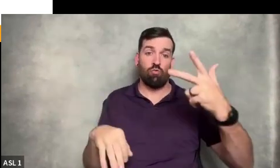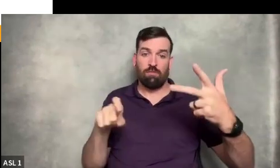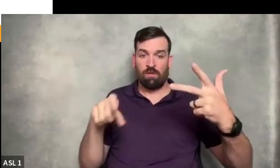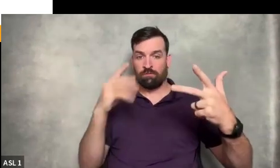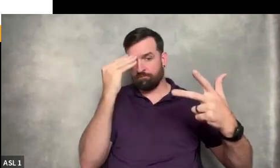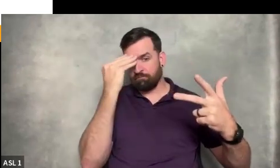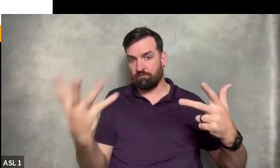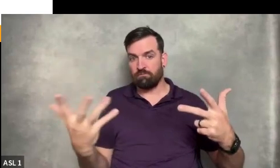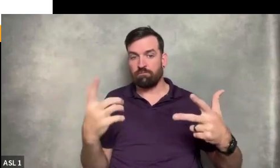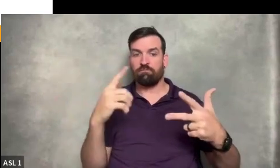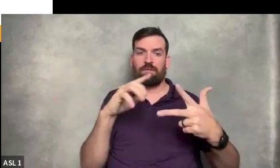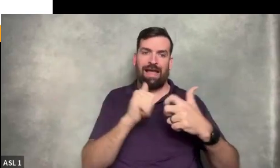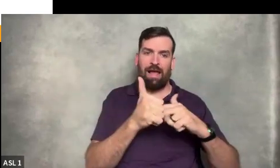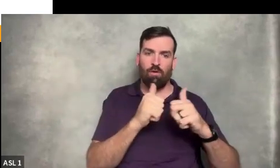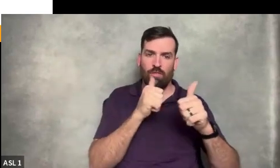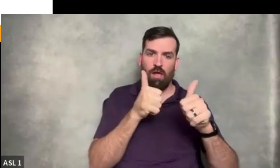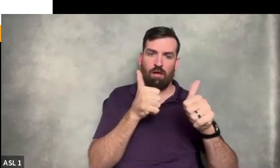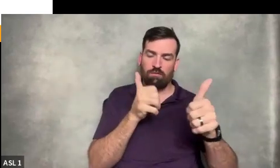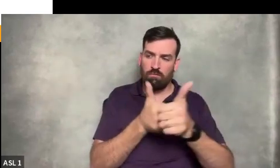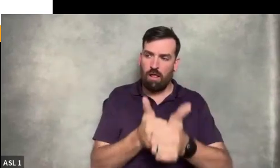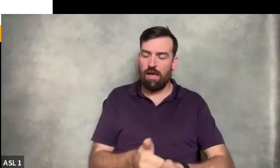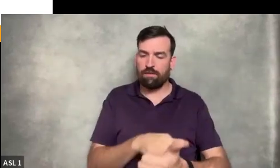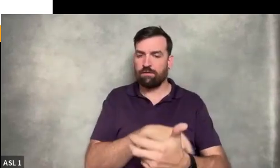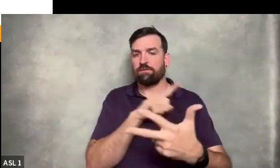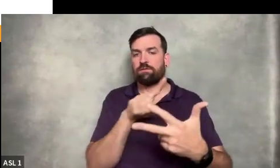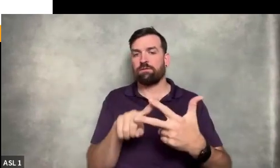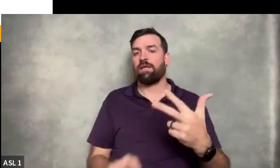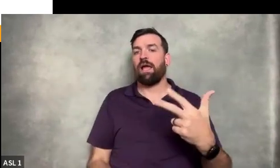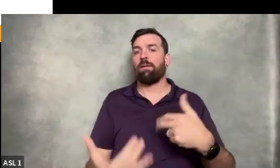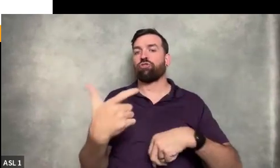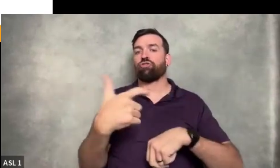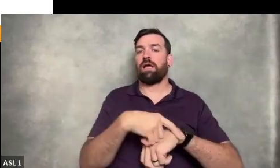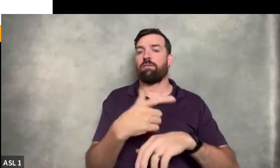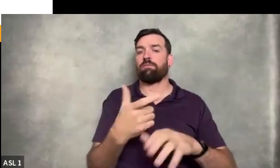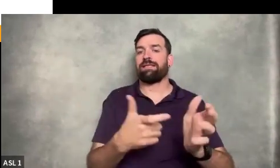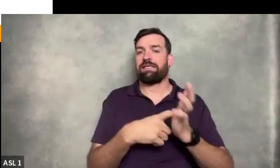how they're out of compliance, the amount of time they need to come into compliance,